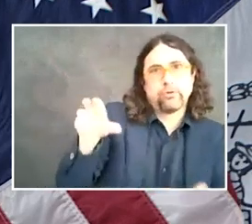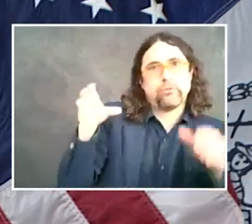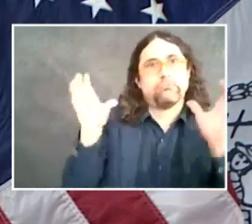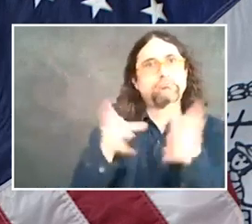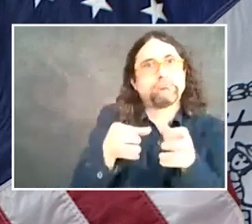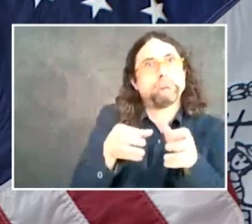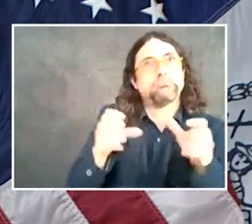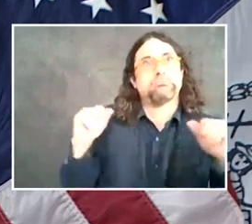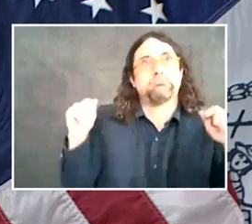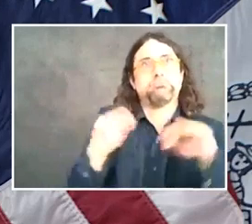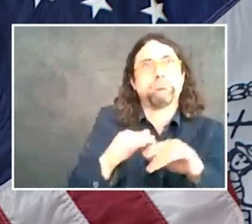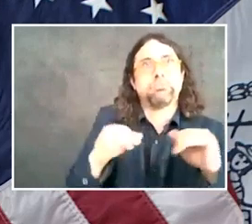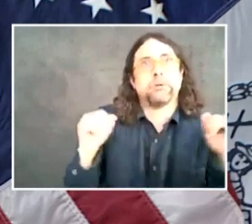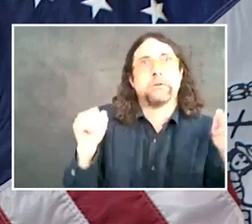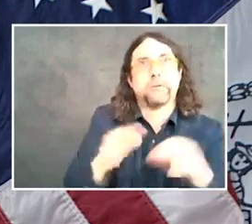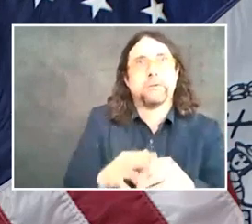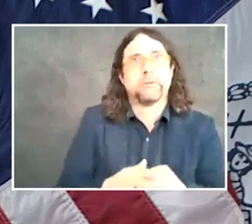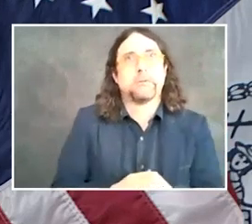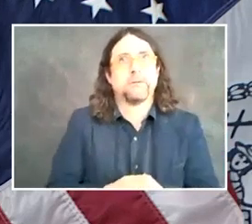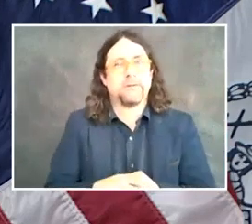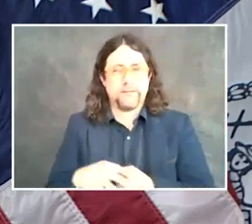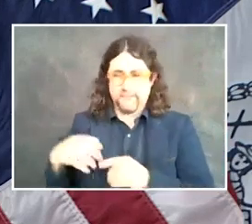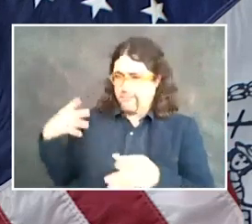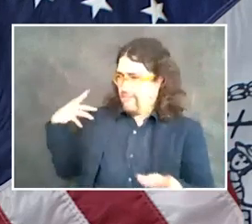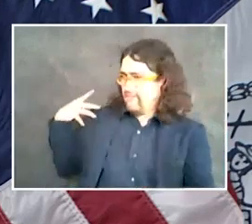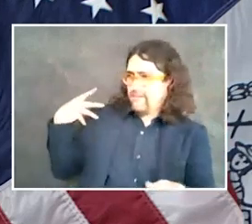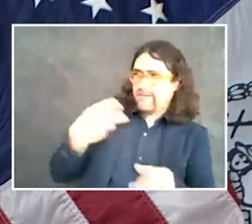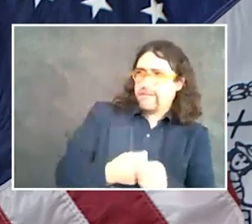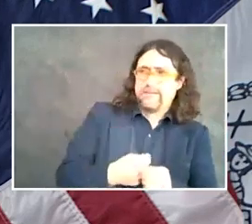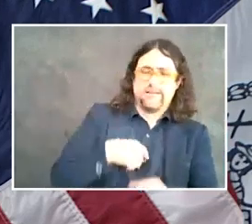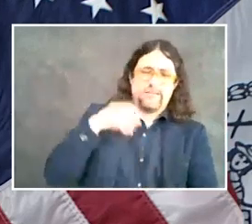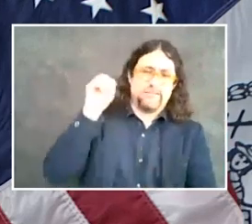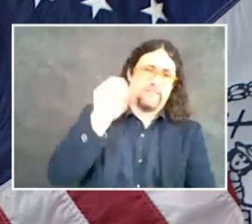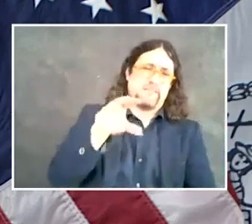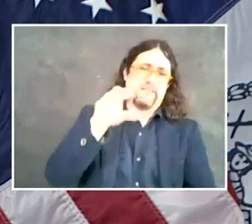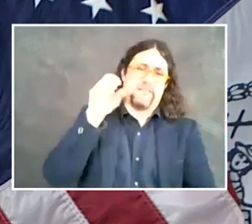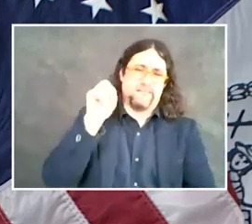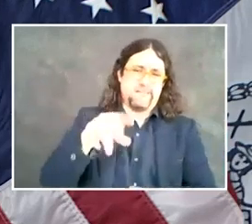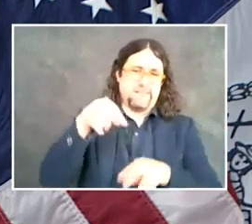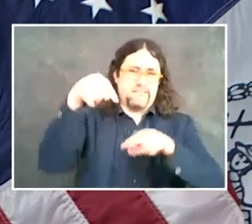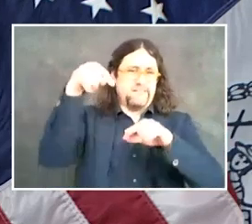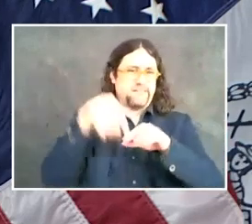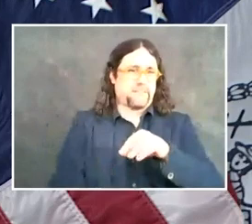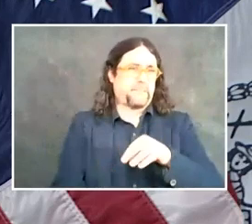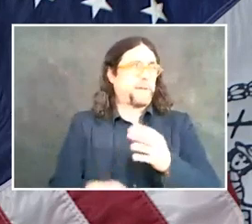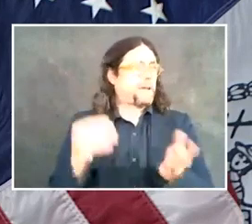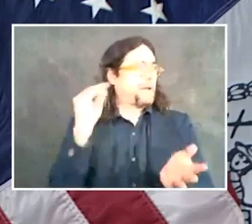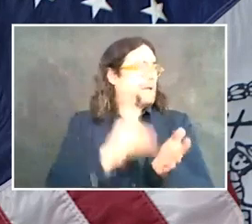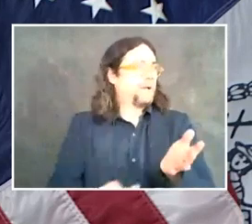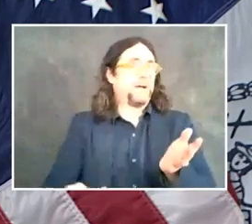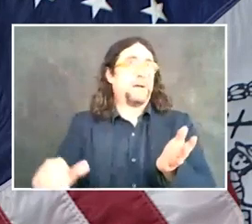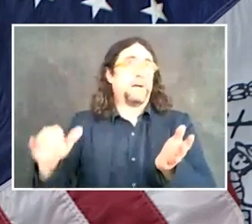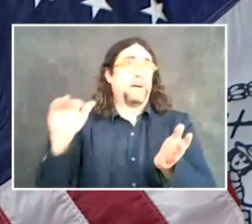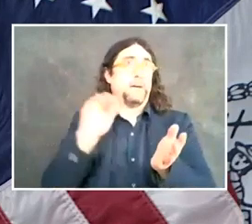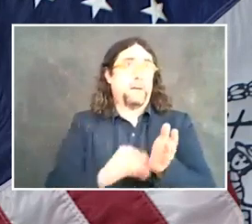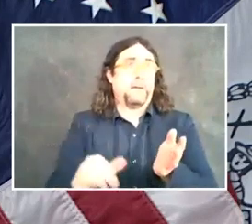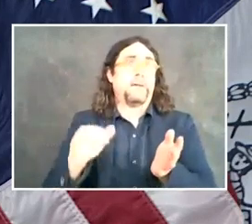OF THESE DANGERS AND THE FACT THAT WE'RE NOT GOING TO TOLERATE THEM AND WE ARE GOING TO ENFORCE.